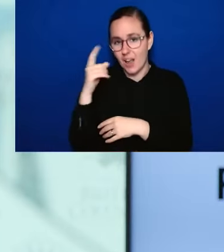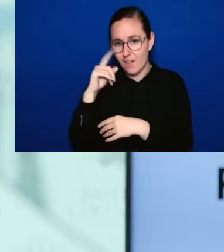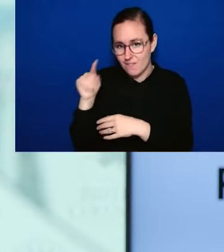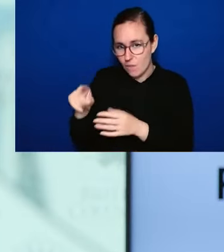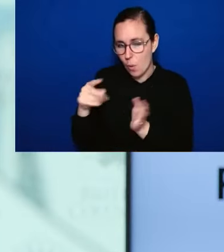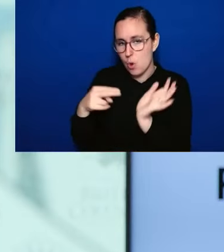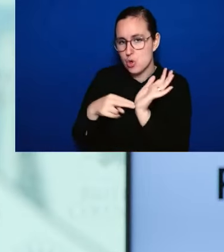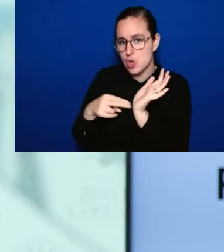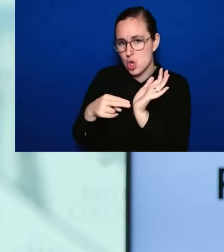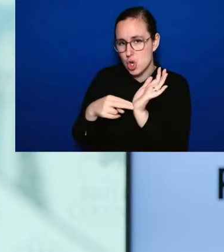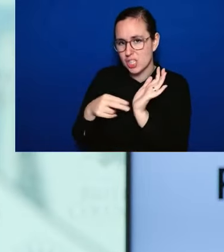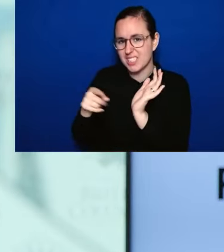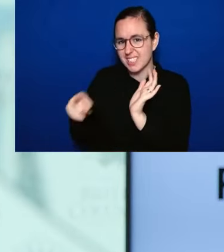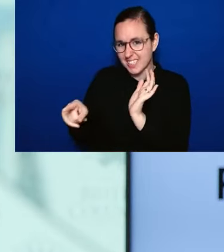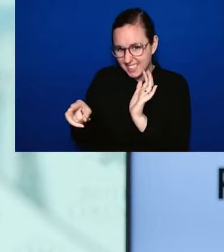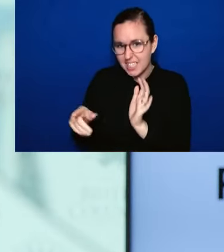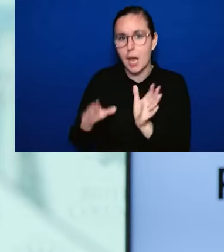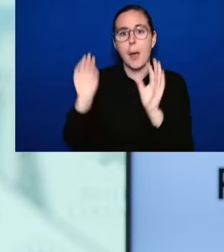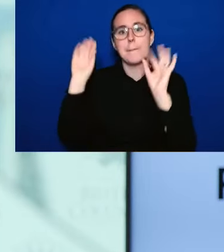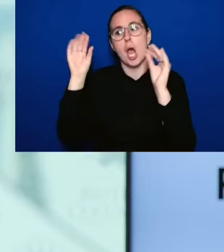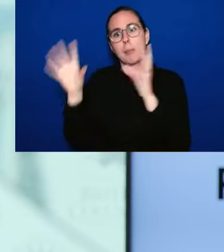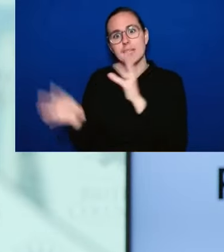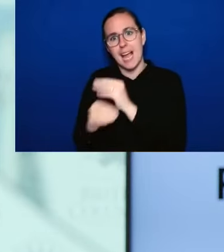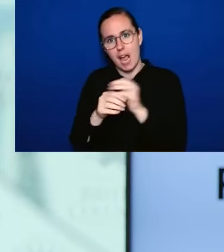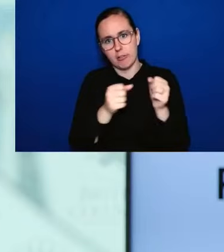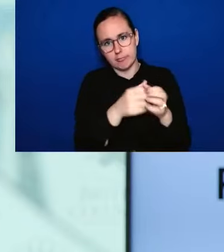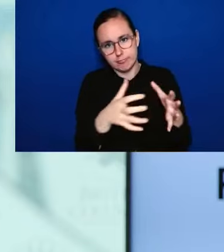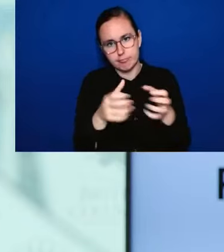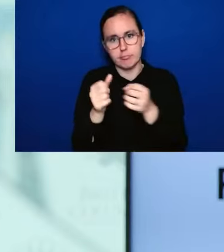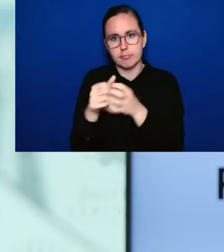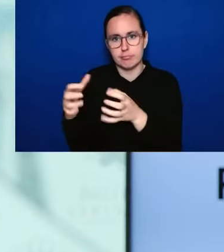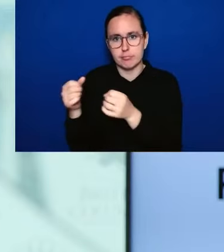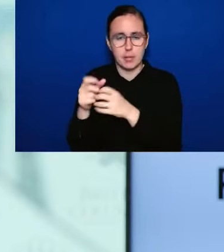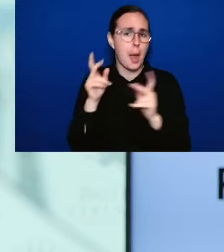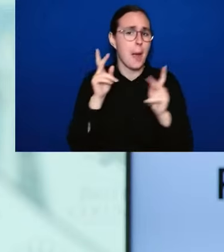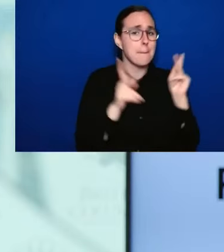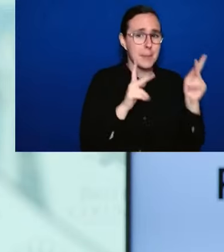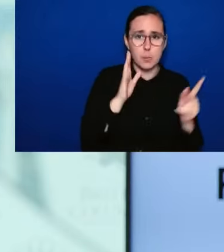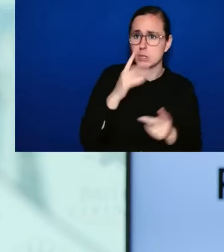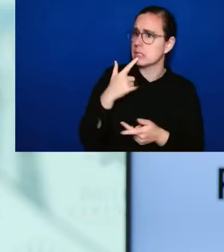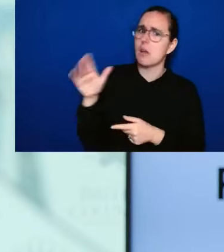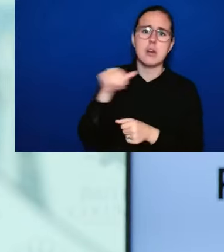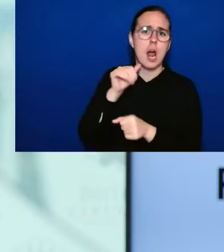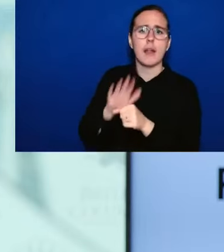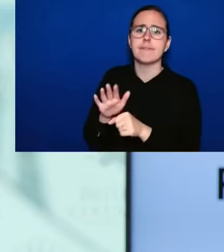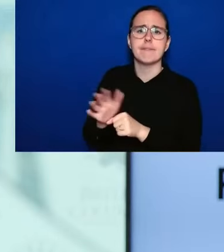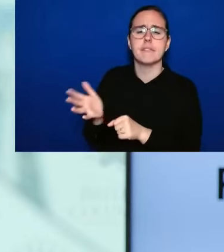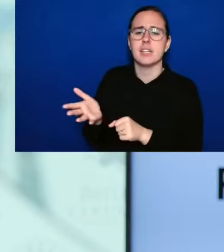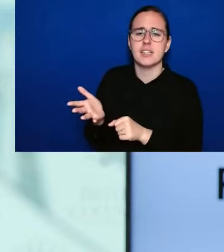me and what people justifiably so to me it's not enough. There